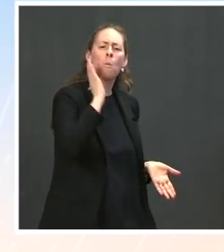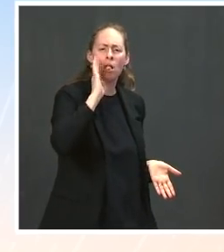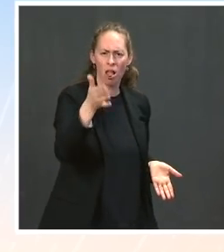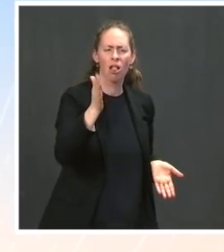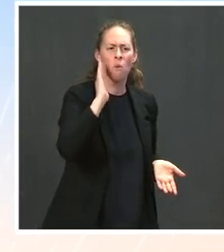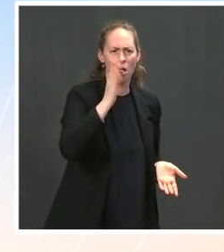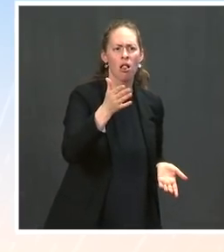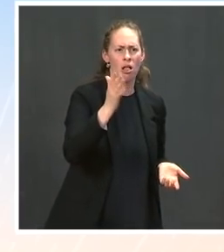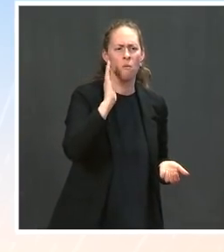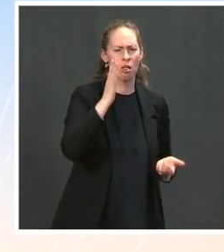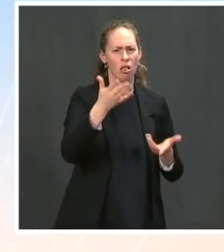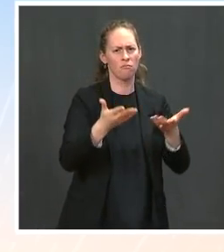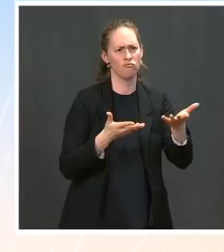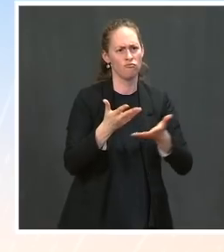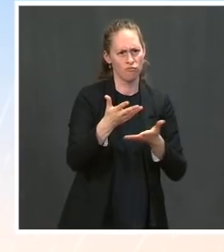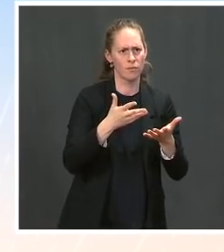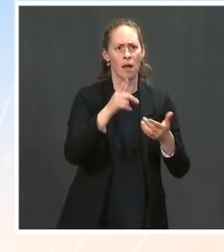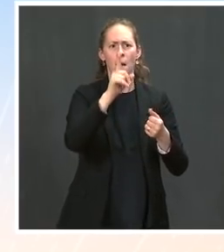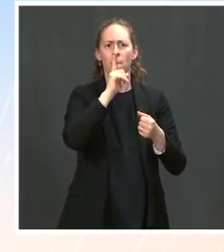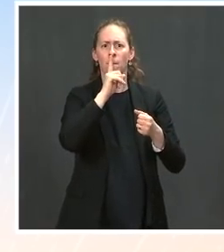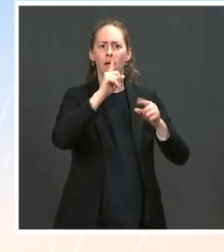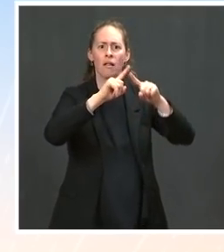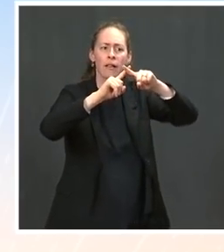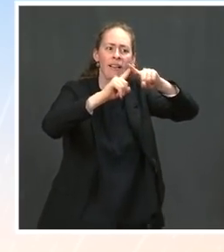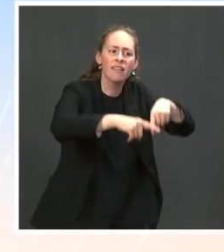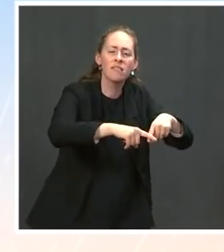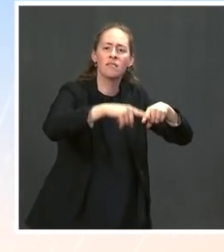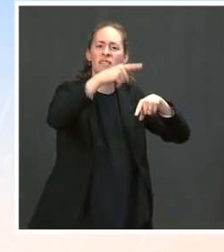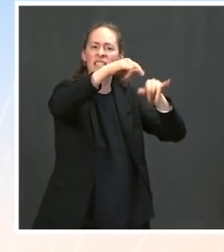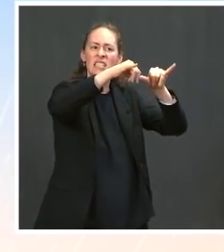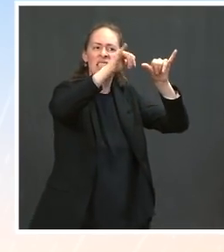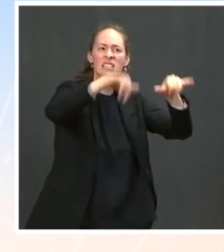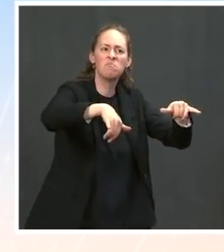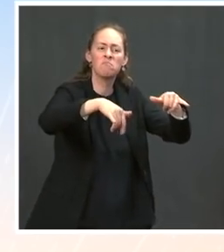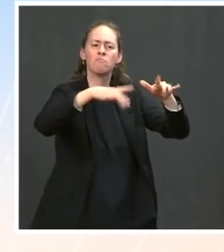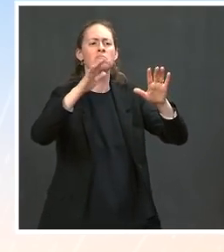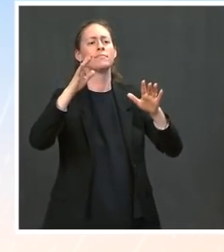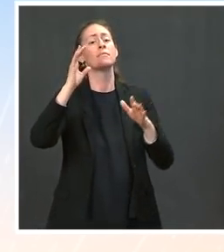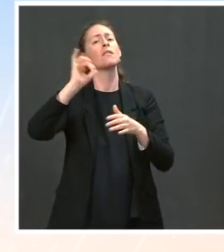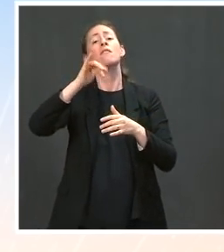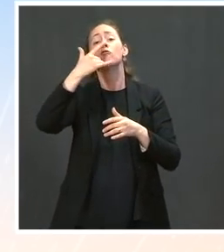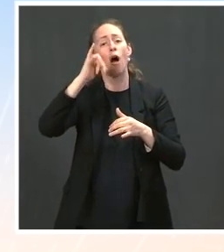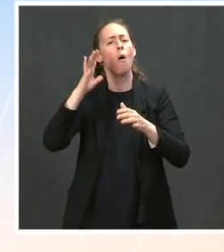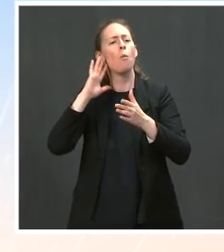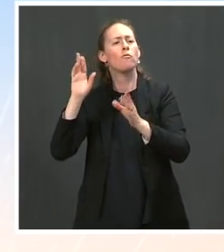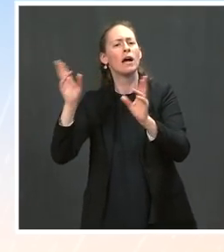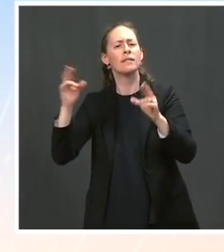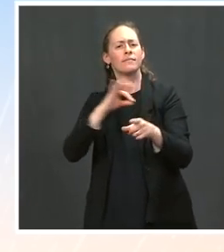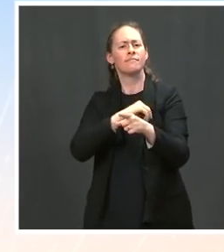including the Office of Refugee Resettlement, including personnel, and including funding. That is a factor, but that --